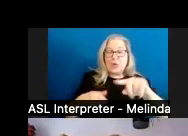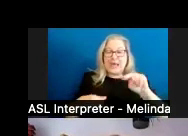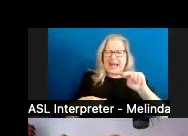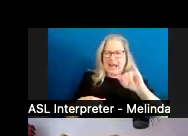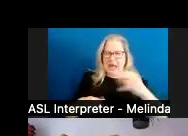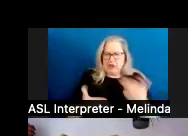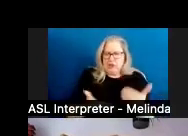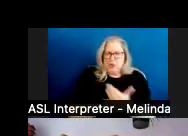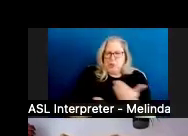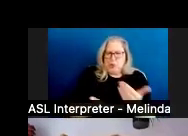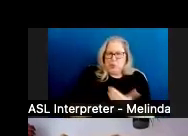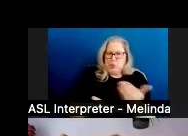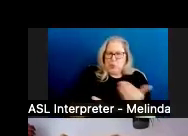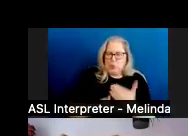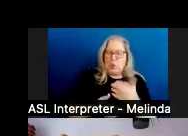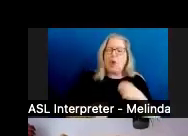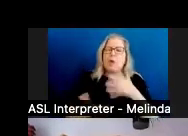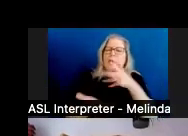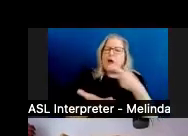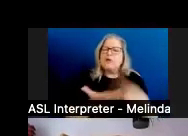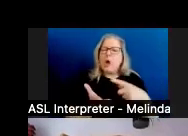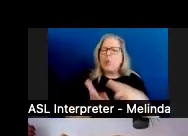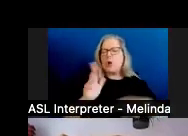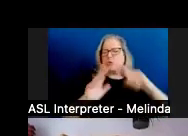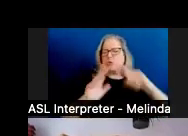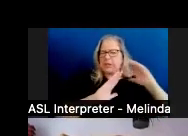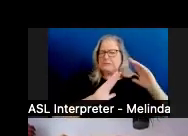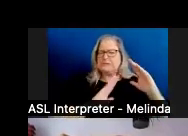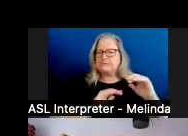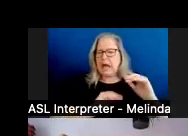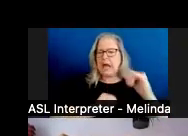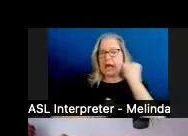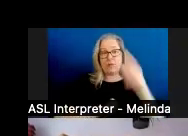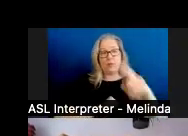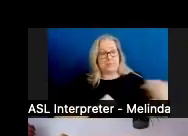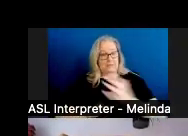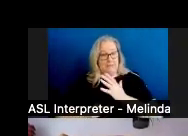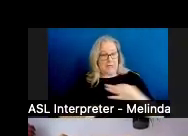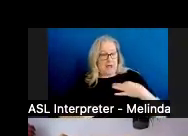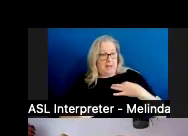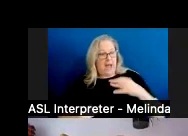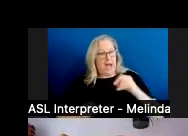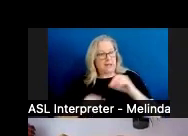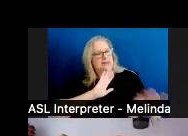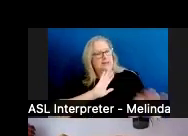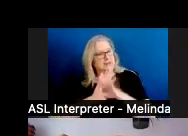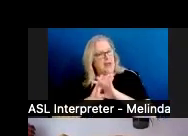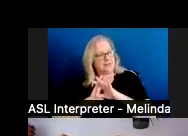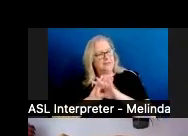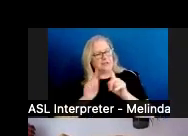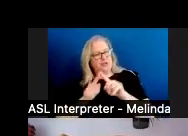we're going to talk a little bit about what you can expect if you submit an application and it gets selected for funding by one of the NIH ICs.